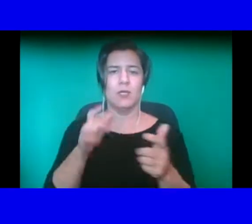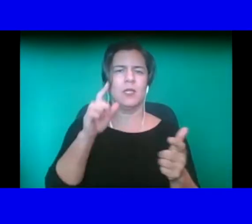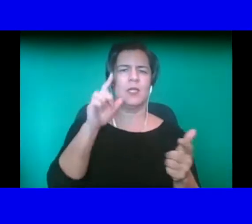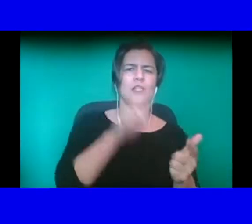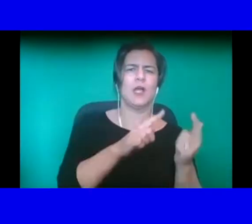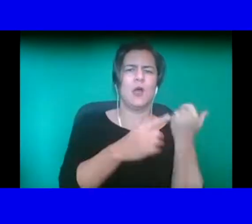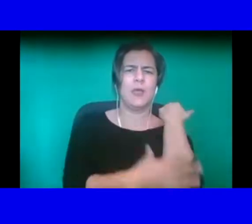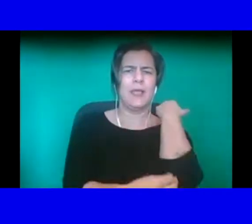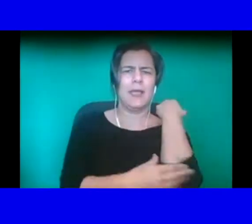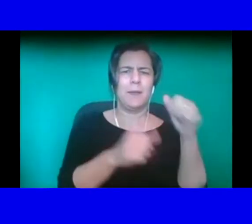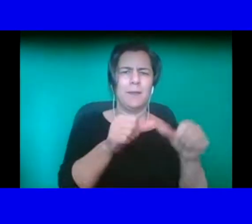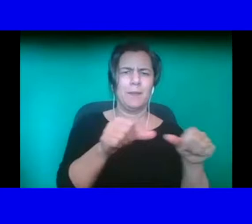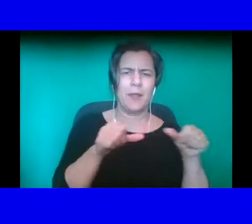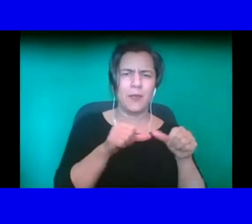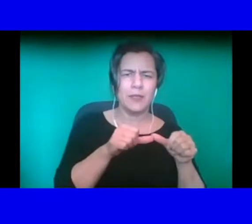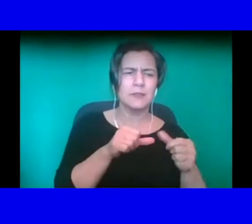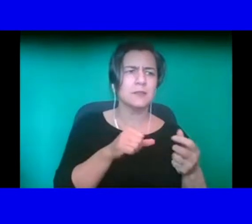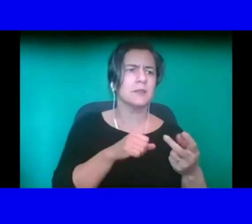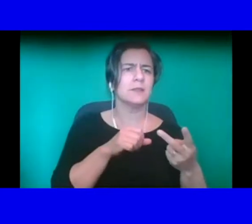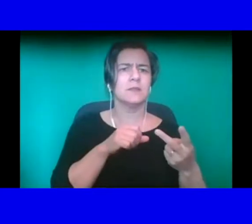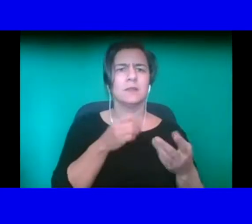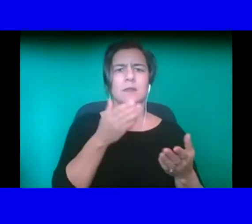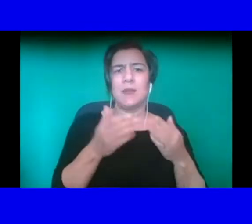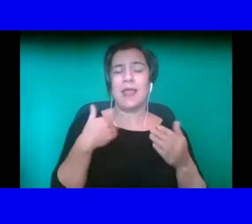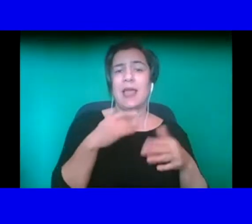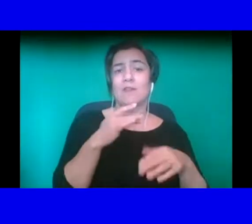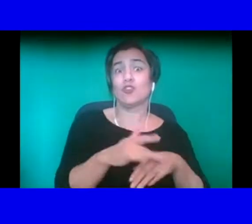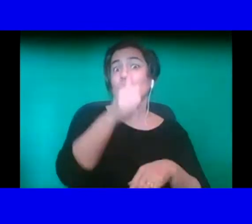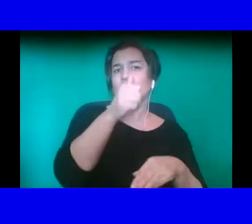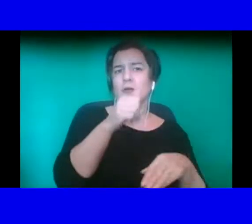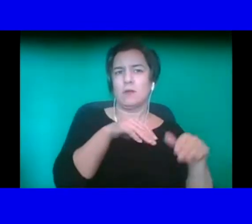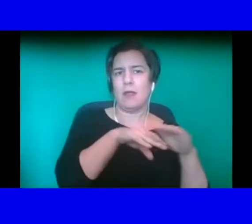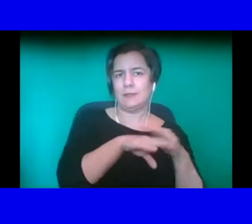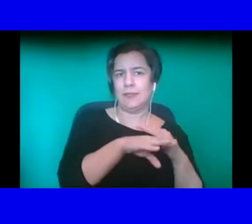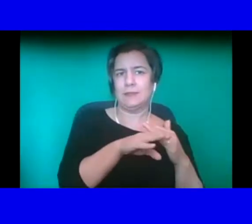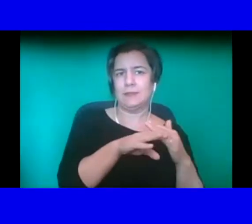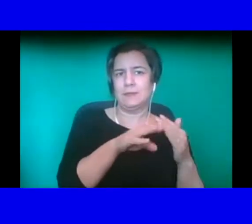may possibly have earlier access or can begin to sign up earlier.